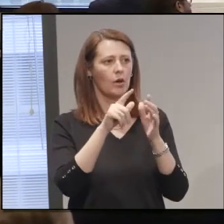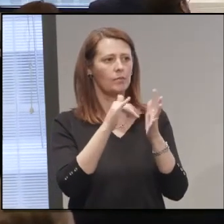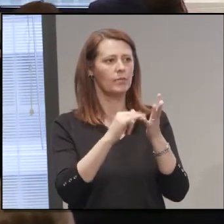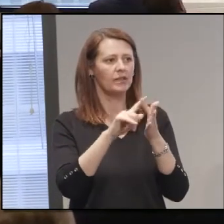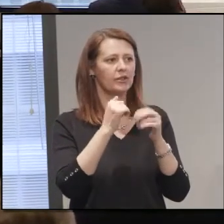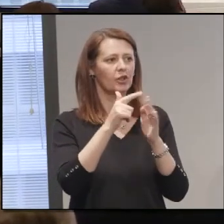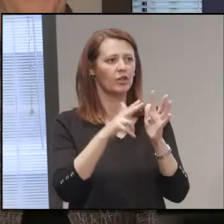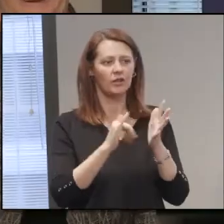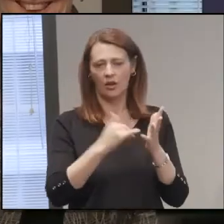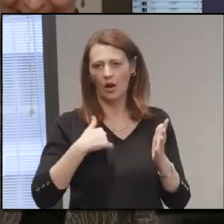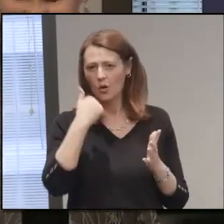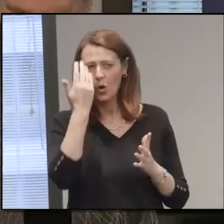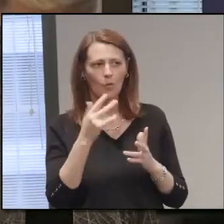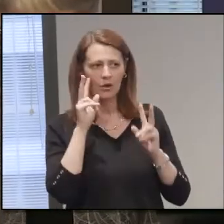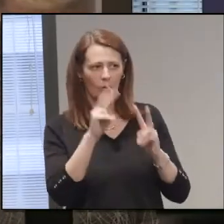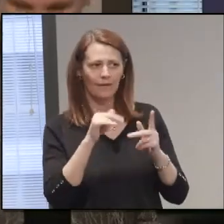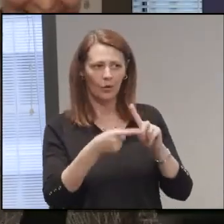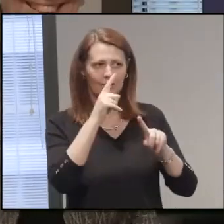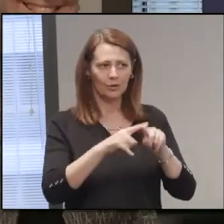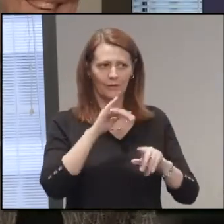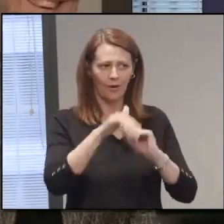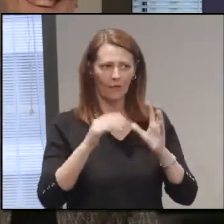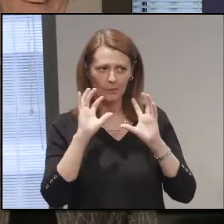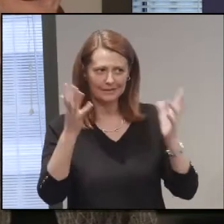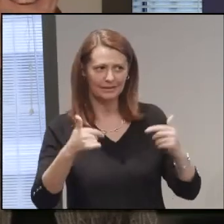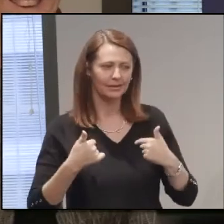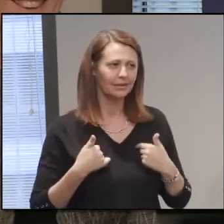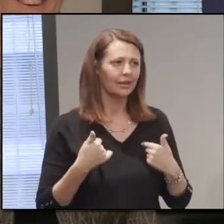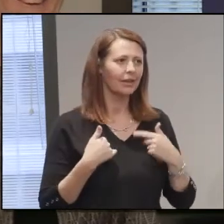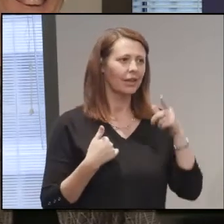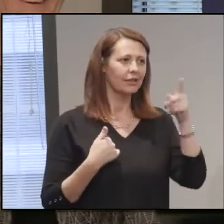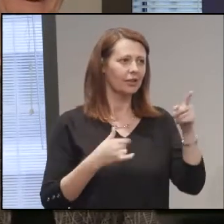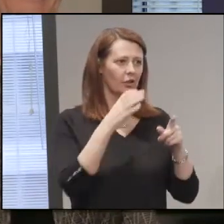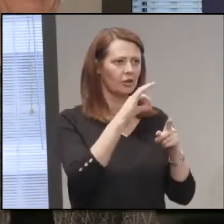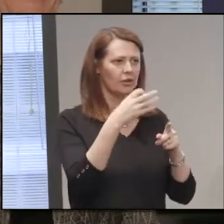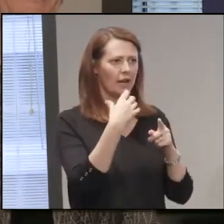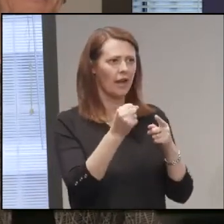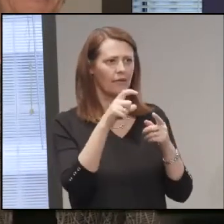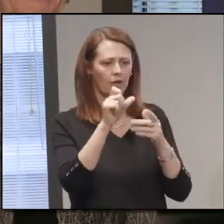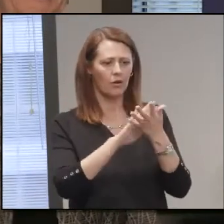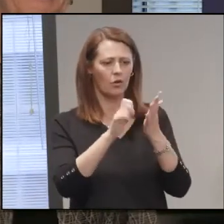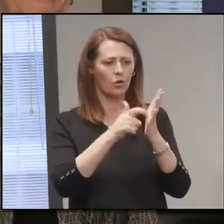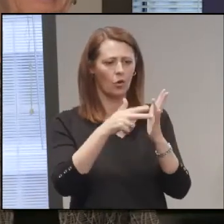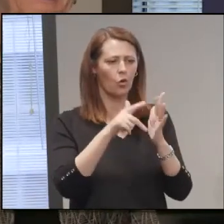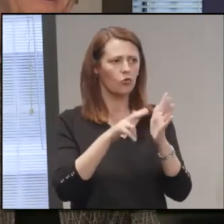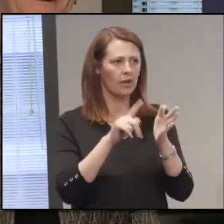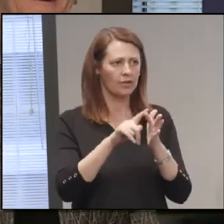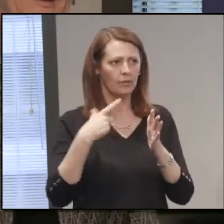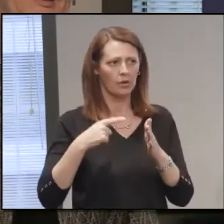excuse for obesity. Now, I noticed you didn't have organochlorines up there because they're obviously banned, but I,